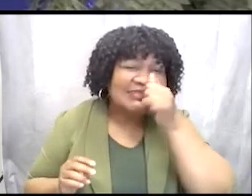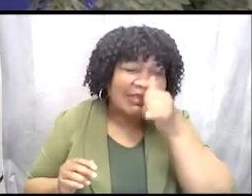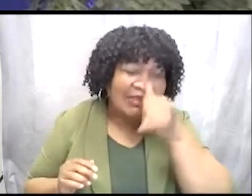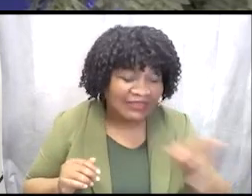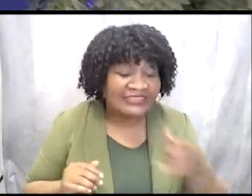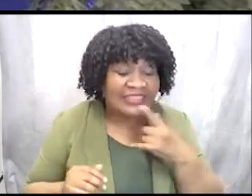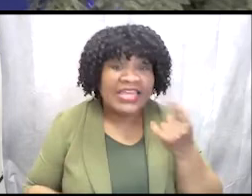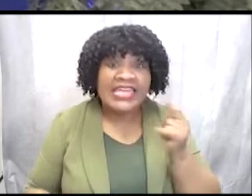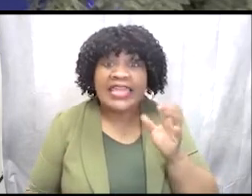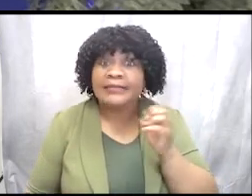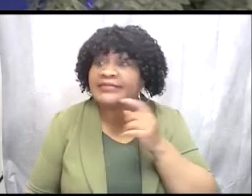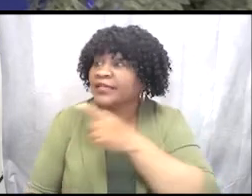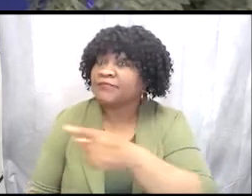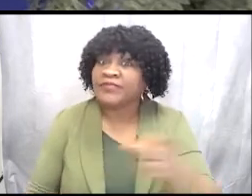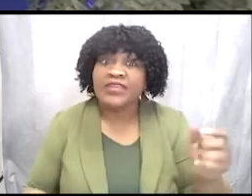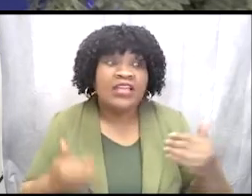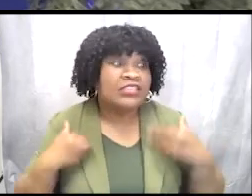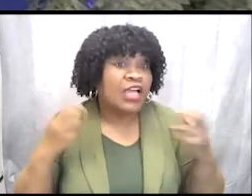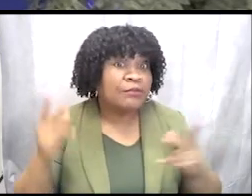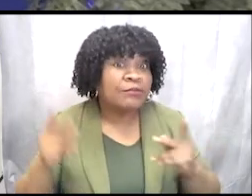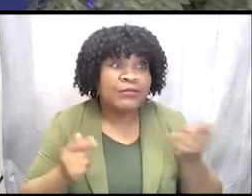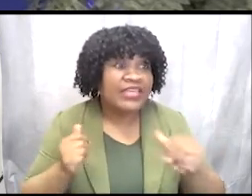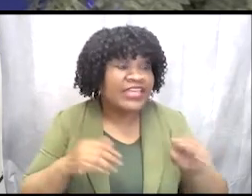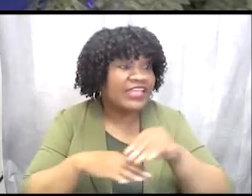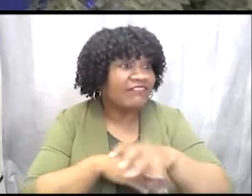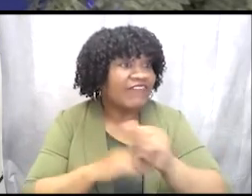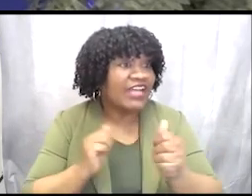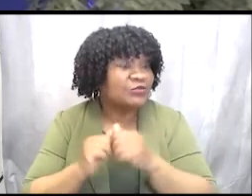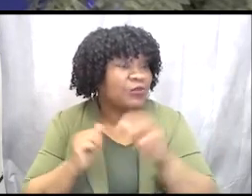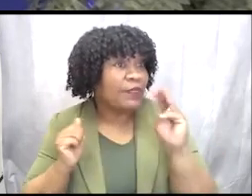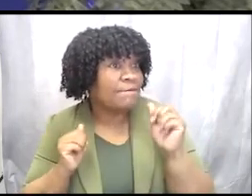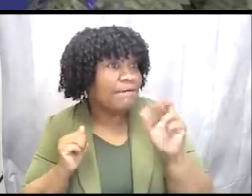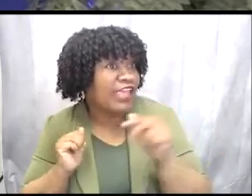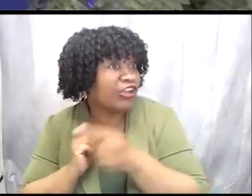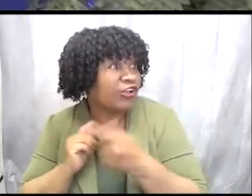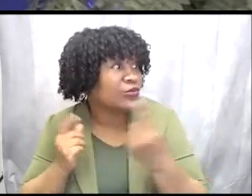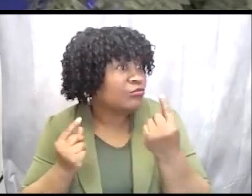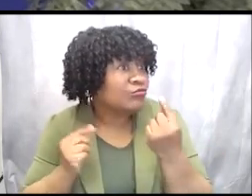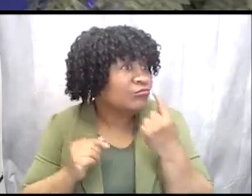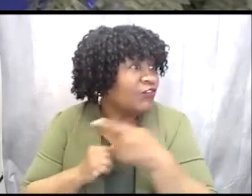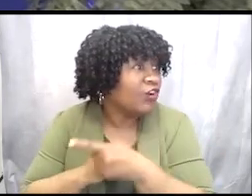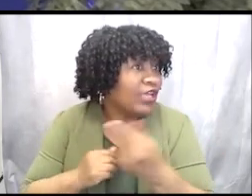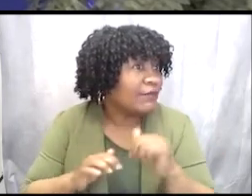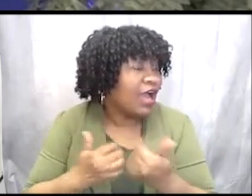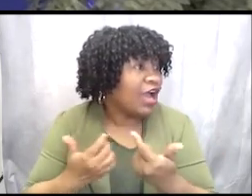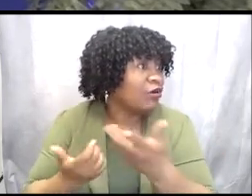He said, "You guys have any advice for the mayor in how to deal with some of his current challenges?" And everybody kind of laughed